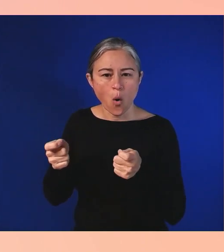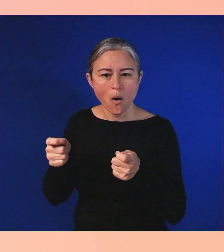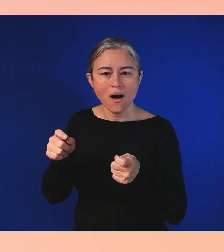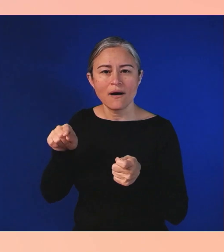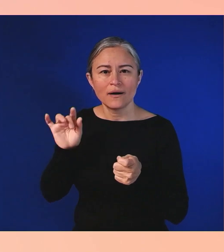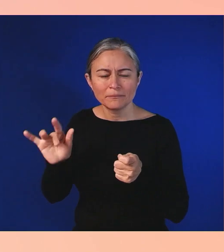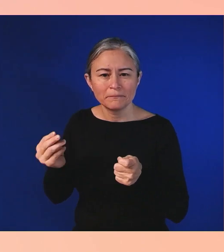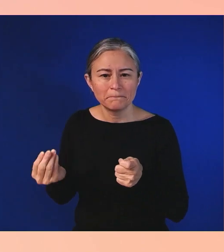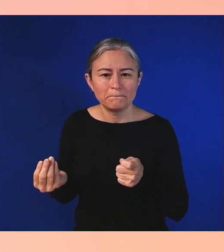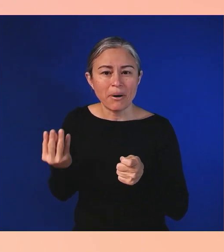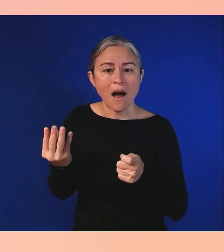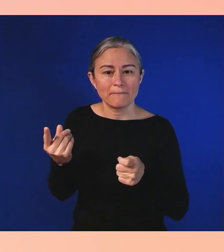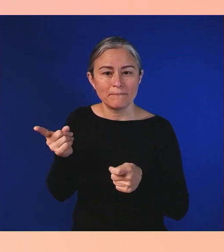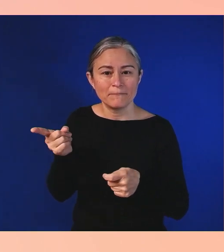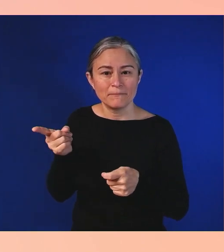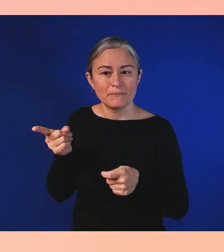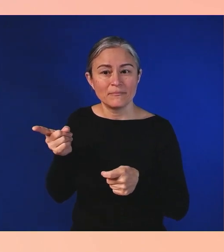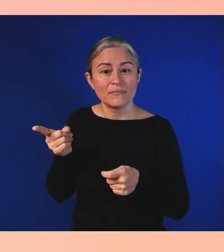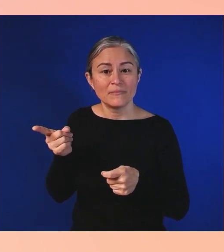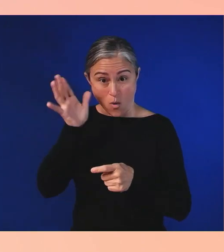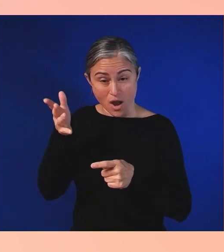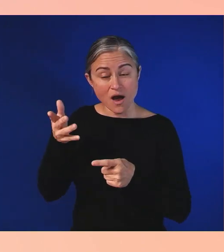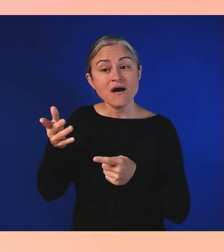and I can now explore the content.